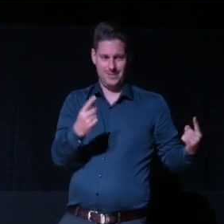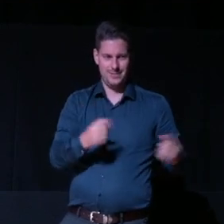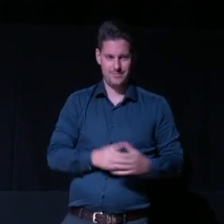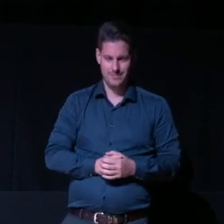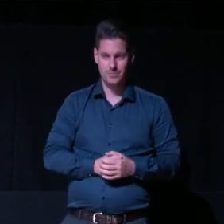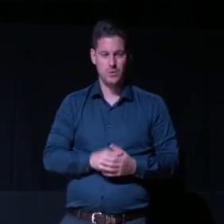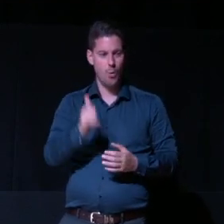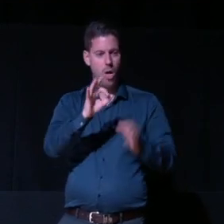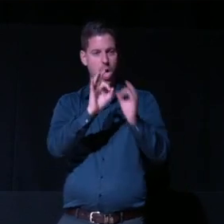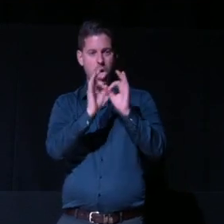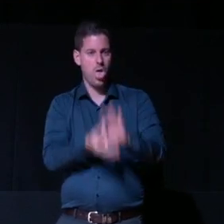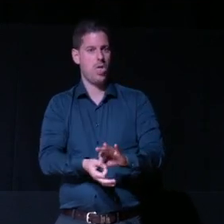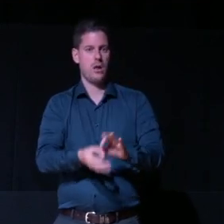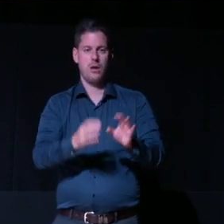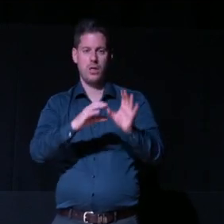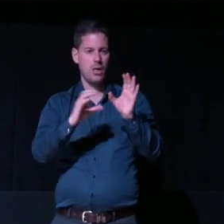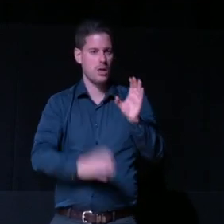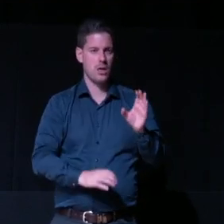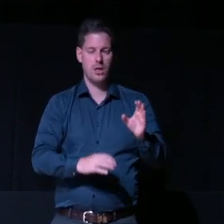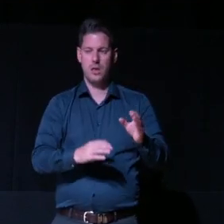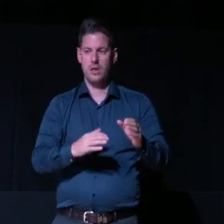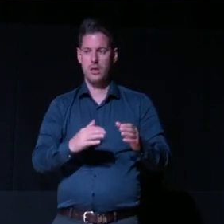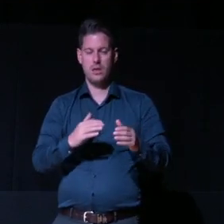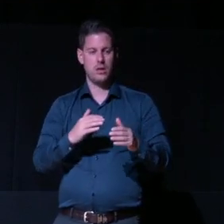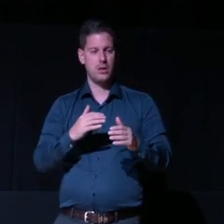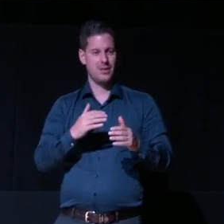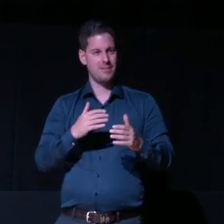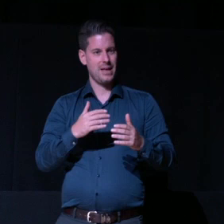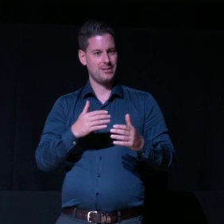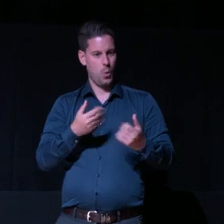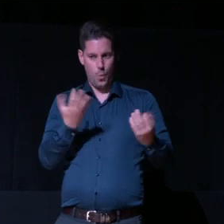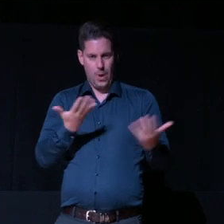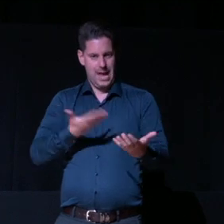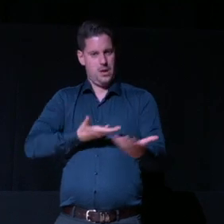misinterpreted something or it might be about like, it's about having a larger conversation. So I do think there is, I think we've